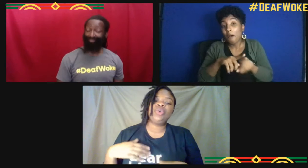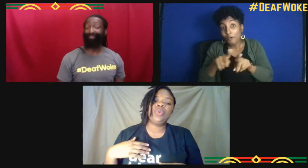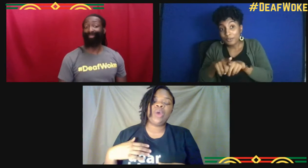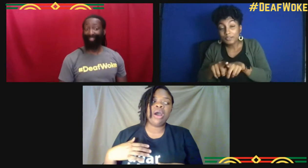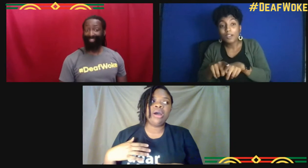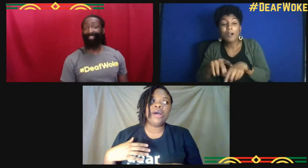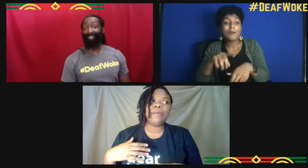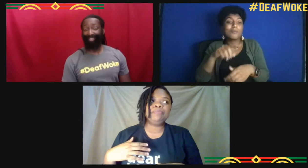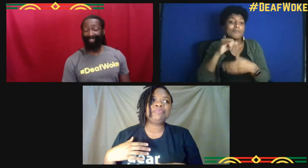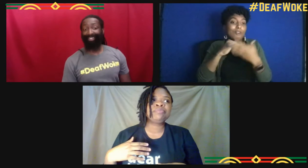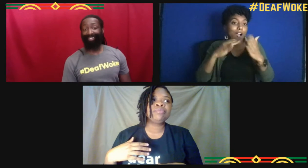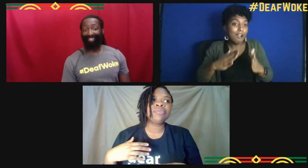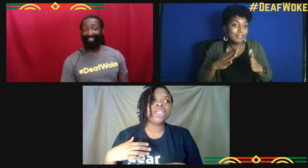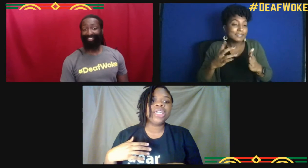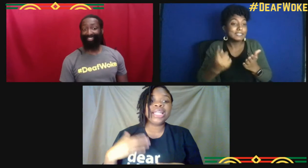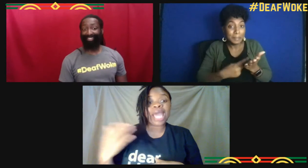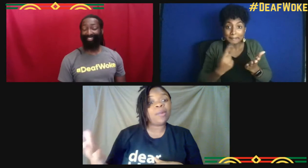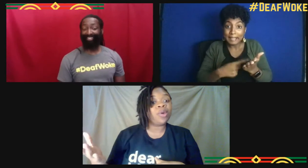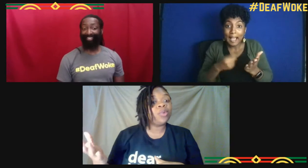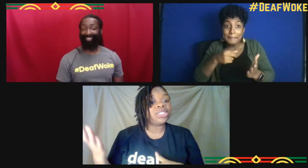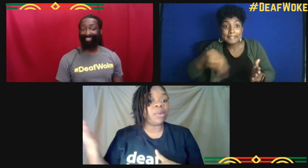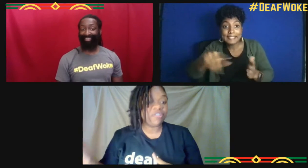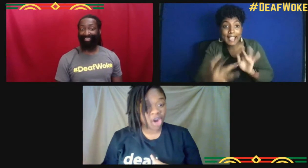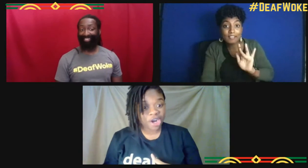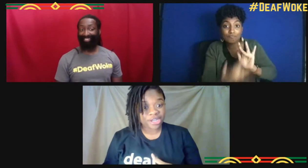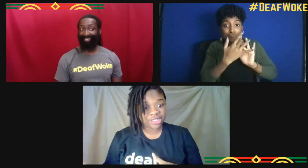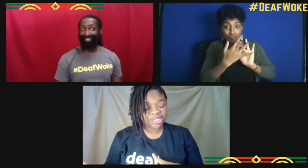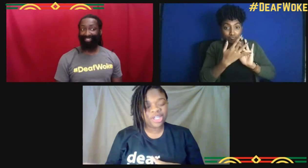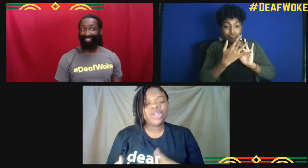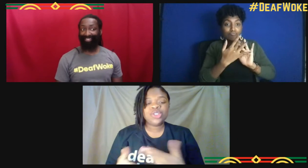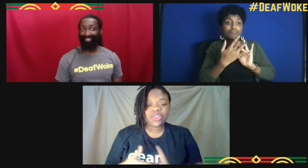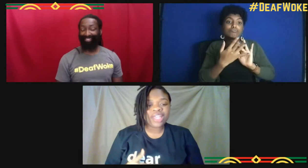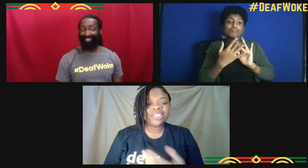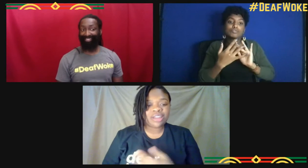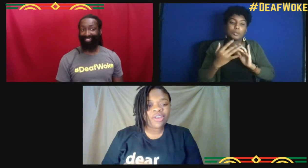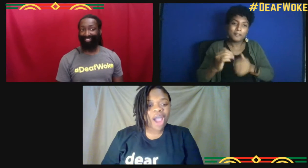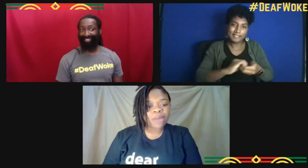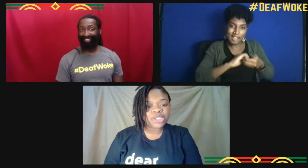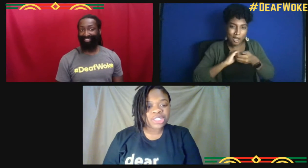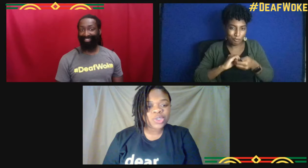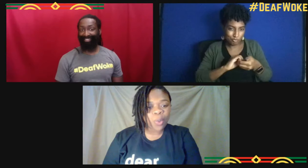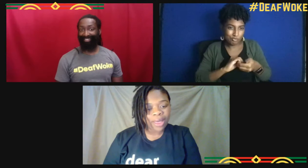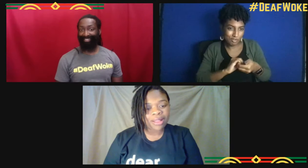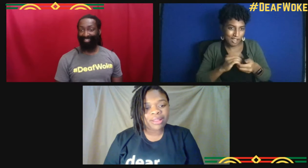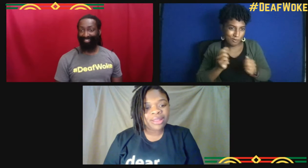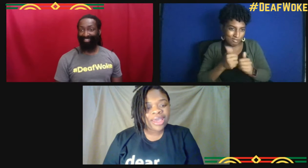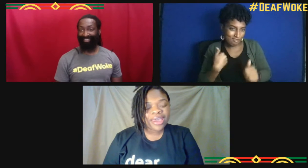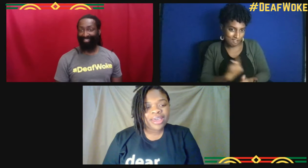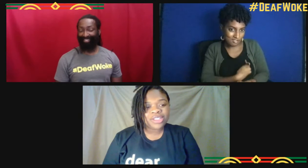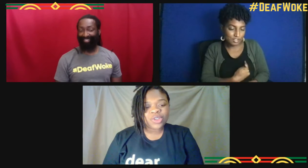to collaborate with some of our artists so that's another option as well.